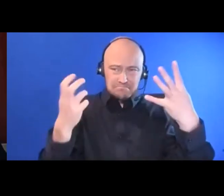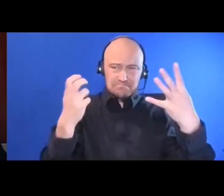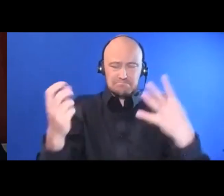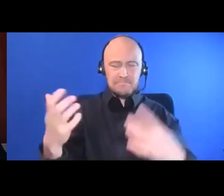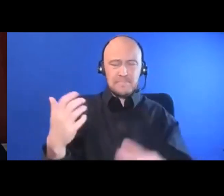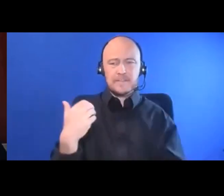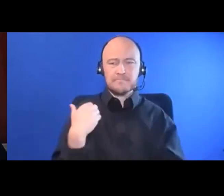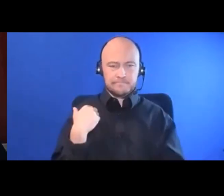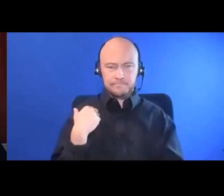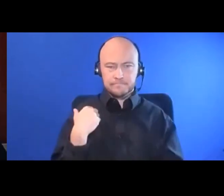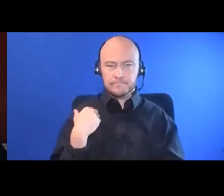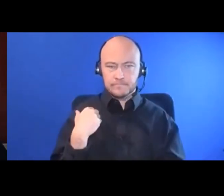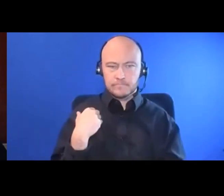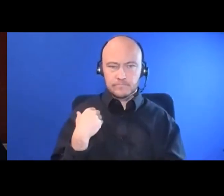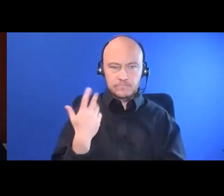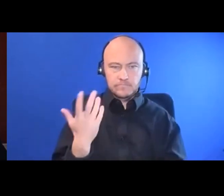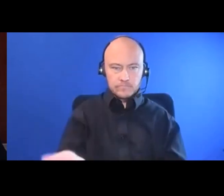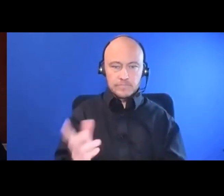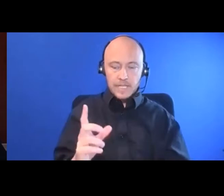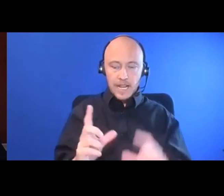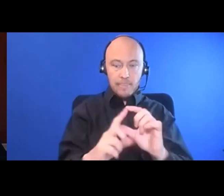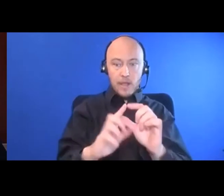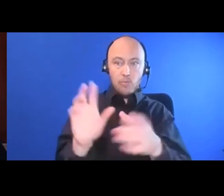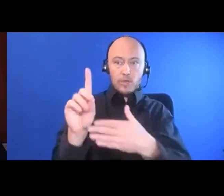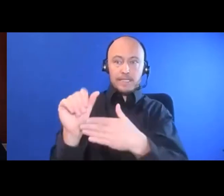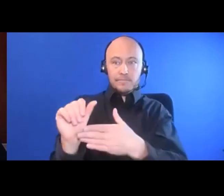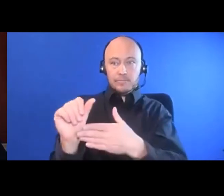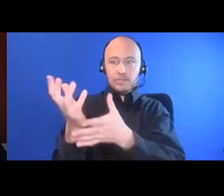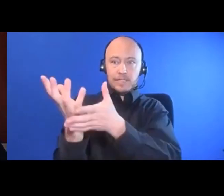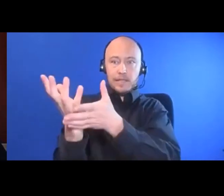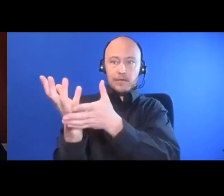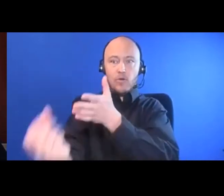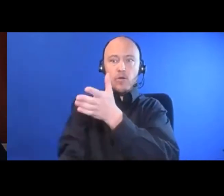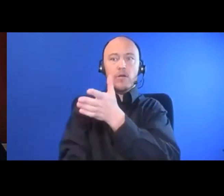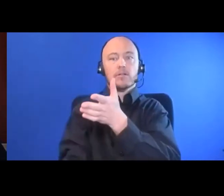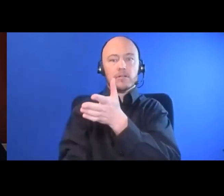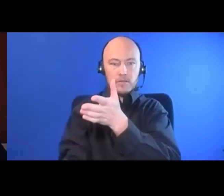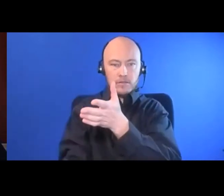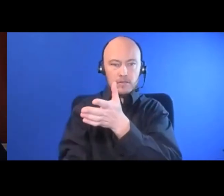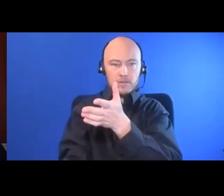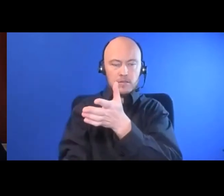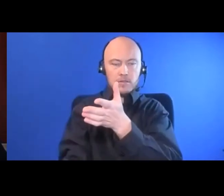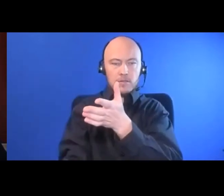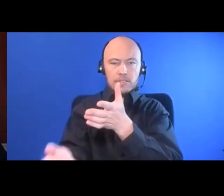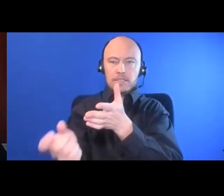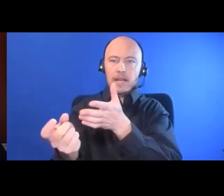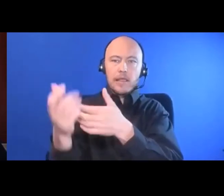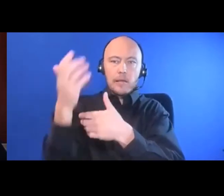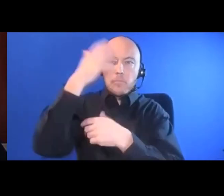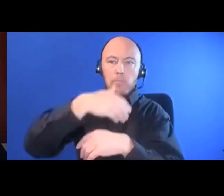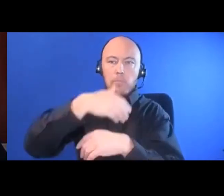We keep erasing the word disability and using it to exclude people by saying,